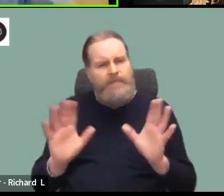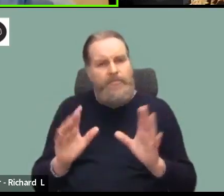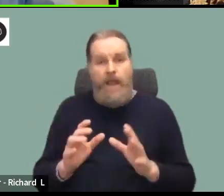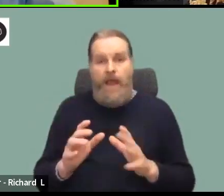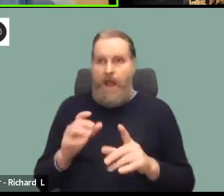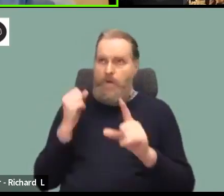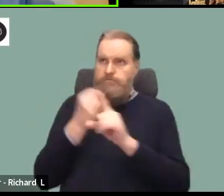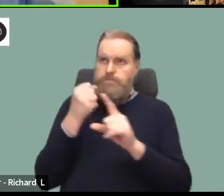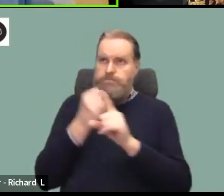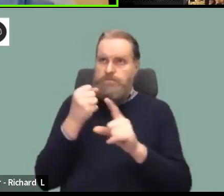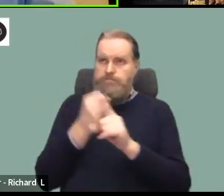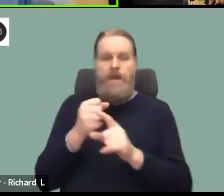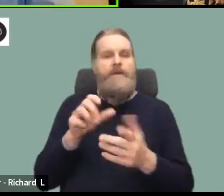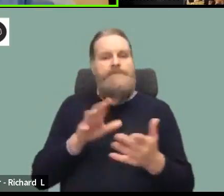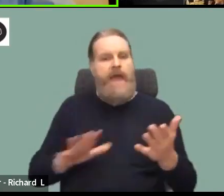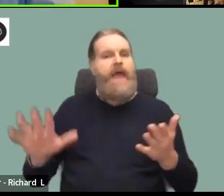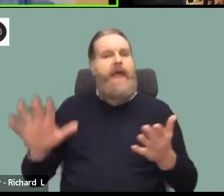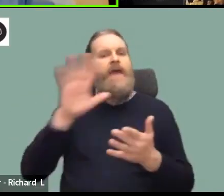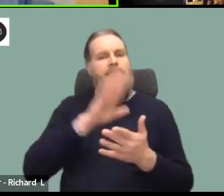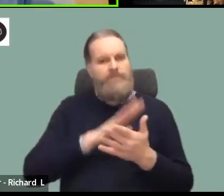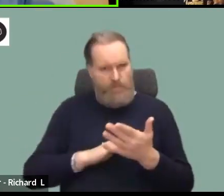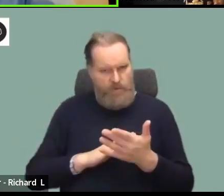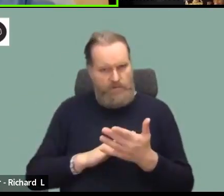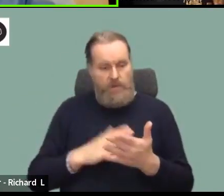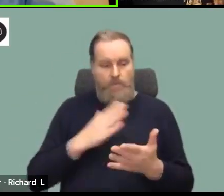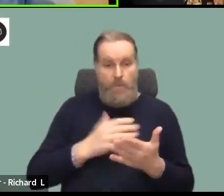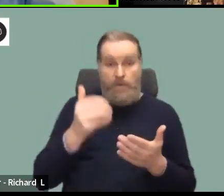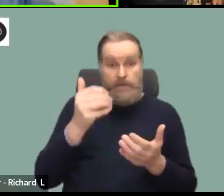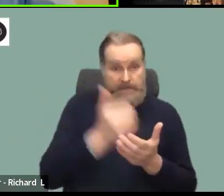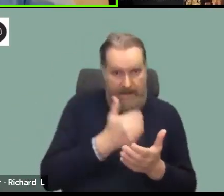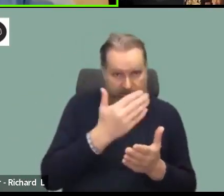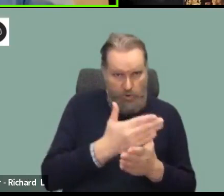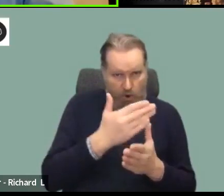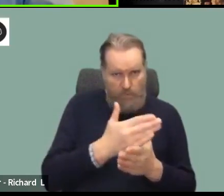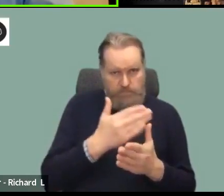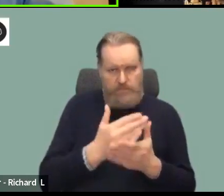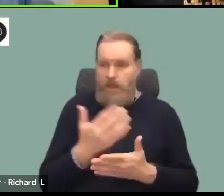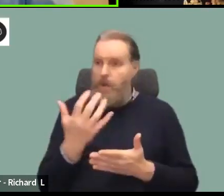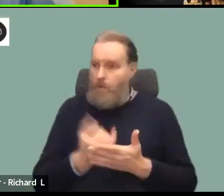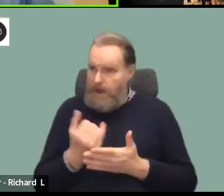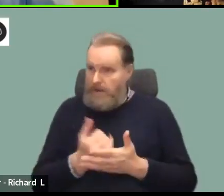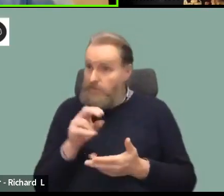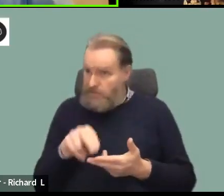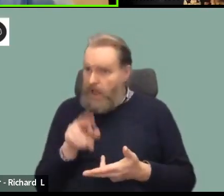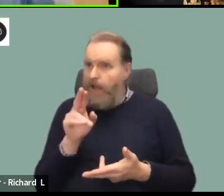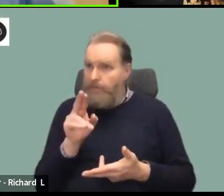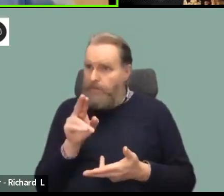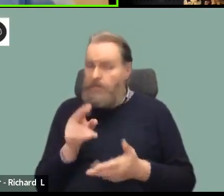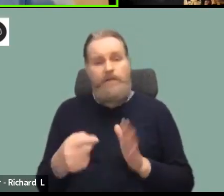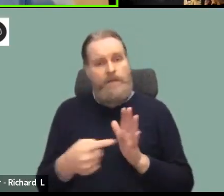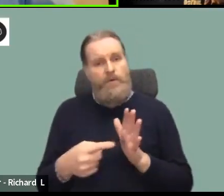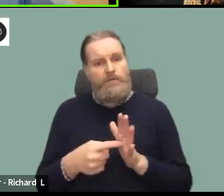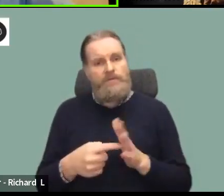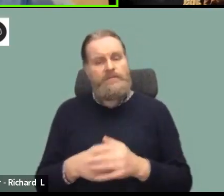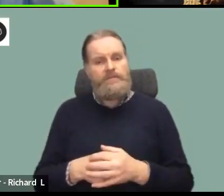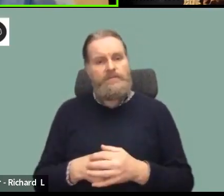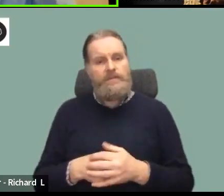piece more money for every single pCs member In the dispute to get guaranteed for jobs and guaranteed for jobs and job security and. erms of erms of conditions for every of conditions for every member.